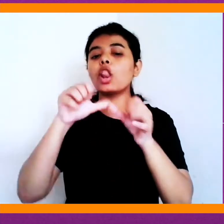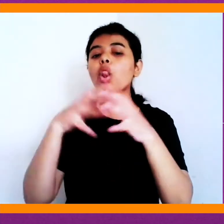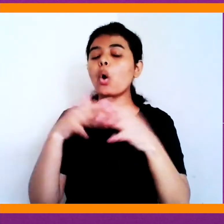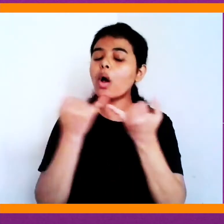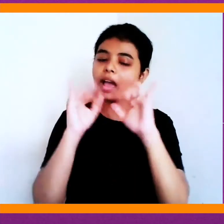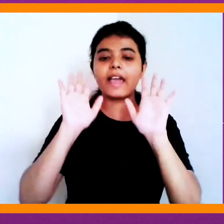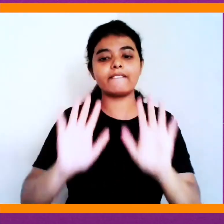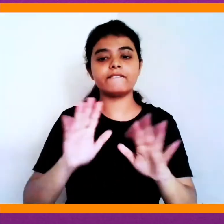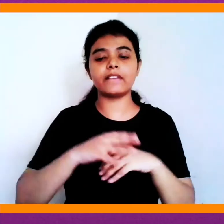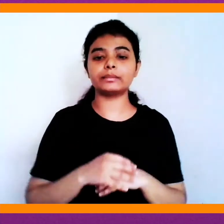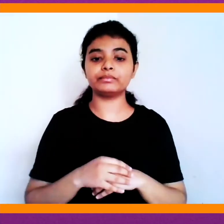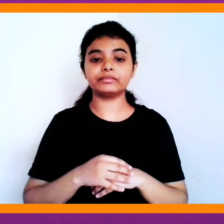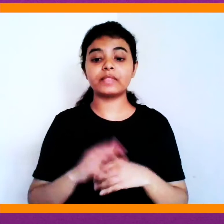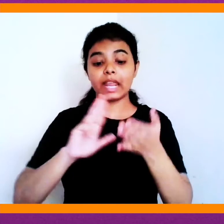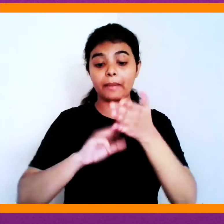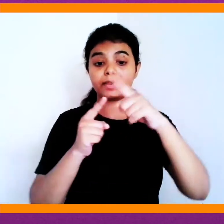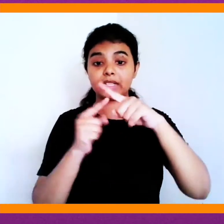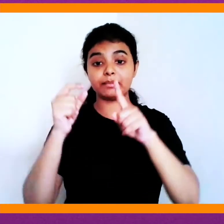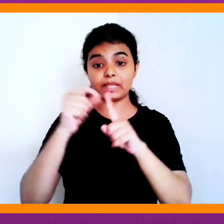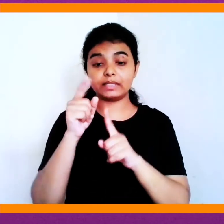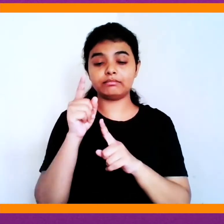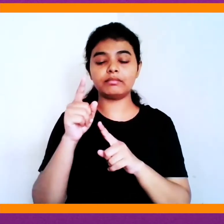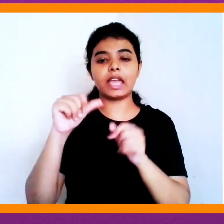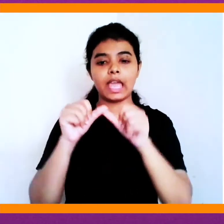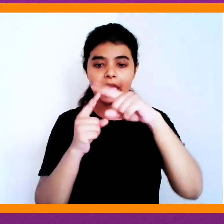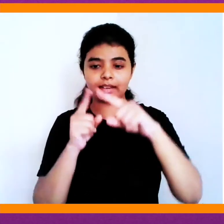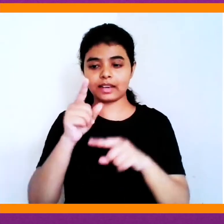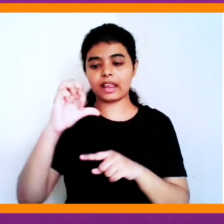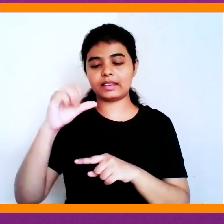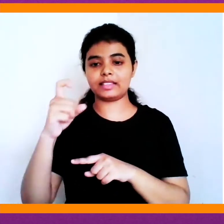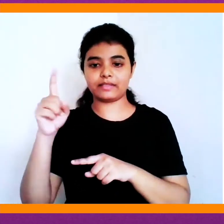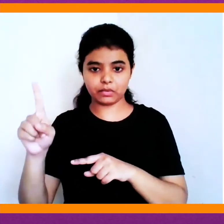to have the baby and she would therefore like to go for a termination india has one of the most